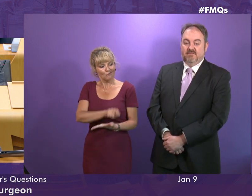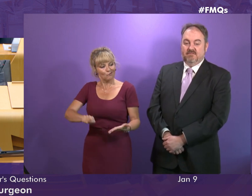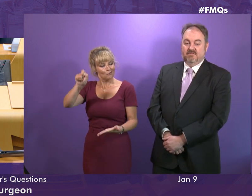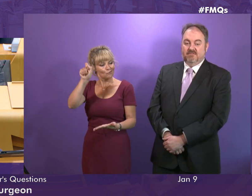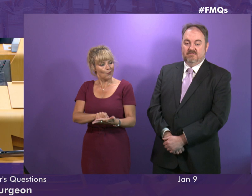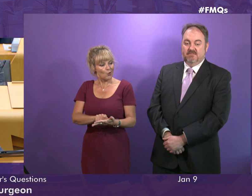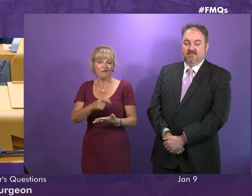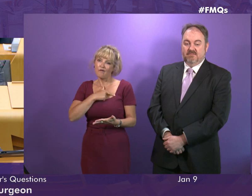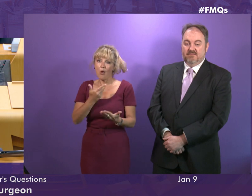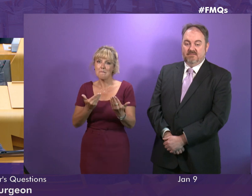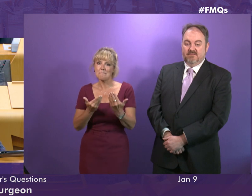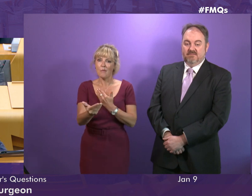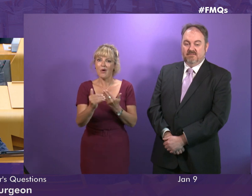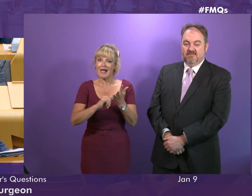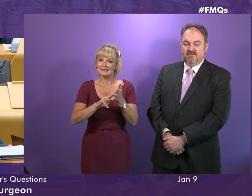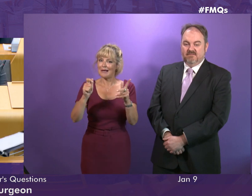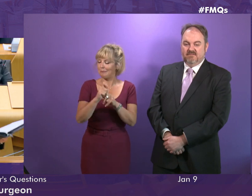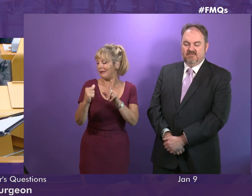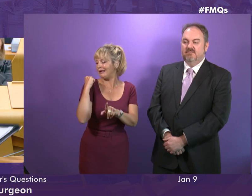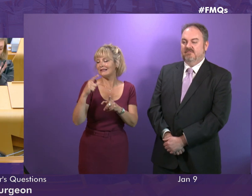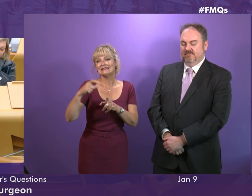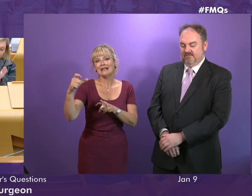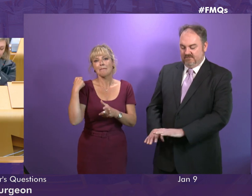verdict that they did in December in the general election.